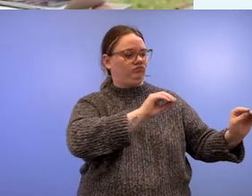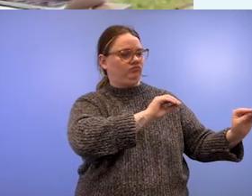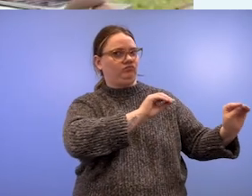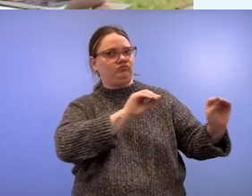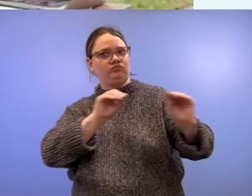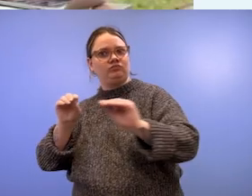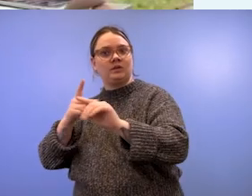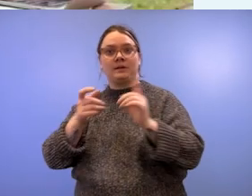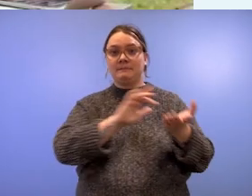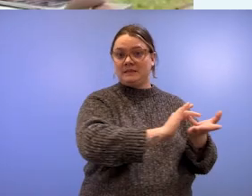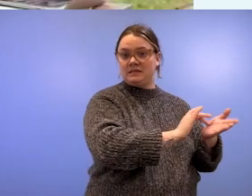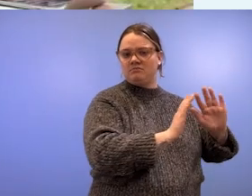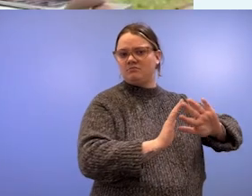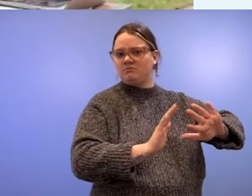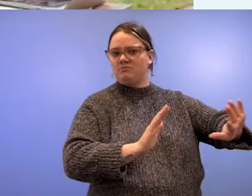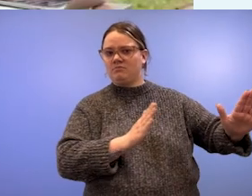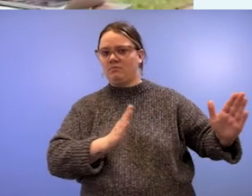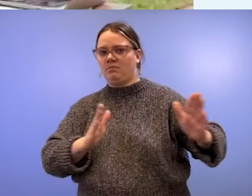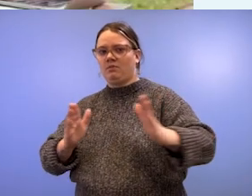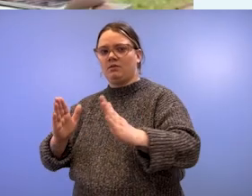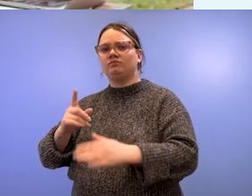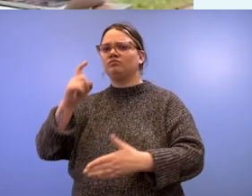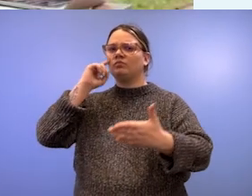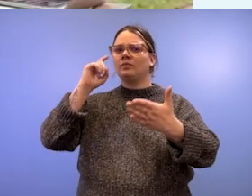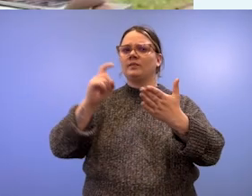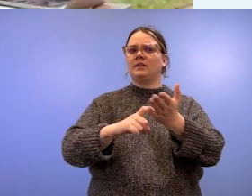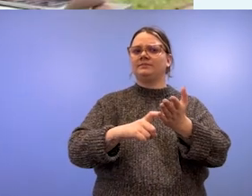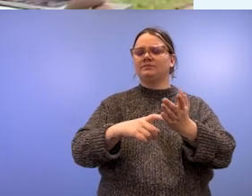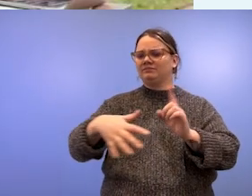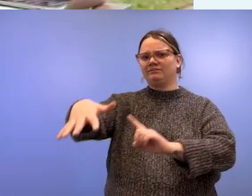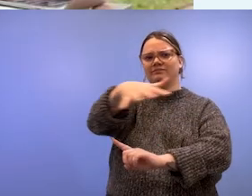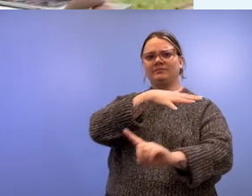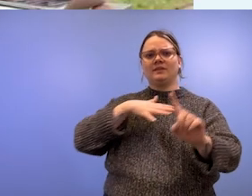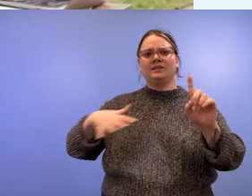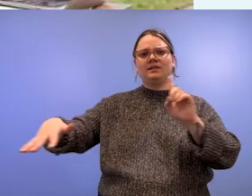understanding disability and acknowledges that our environments present barriers. As